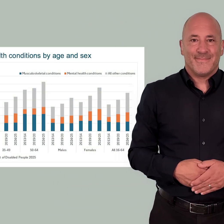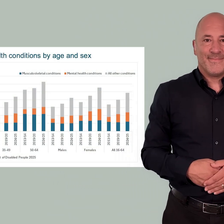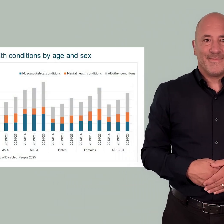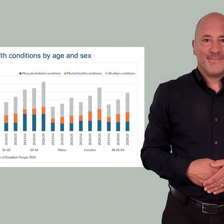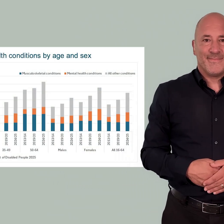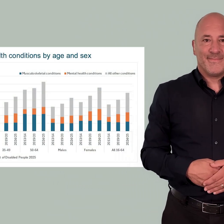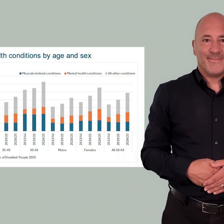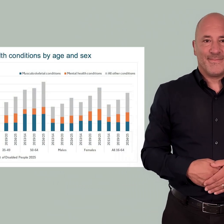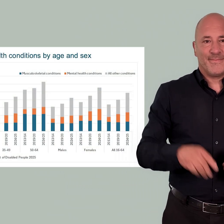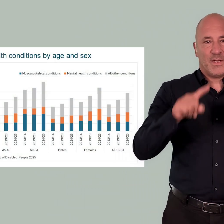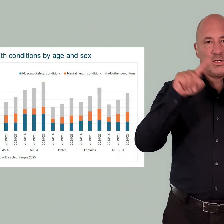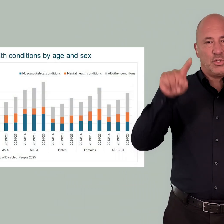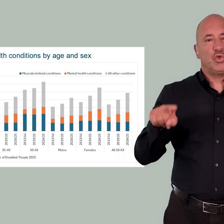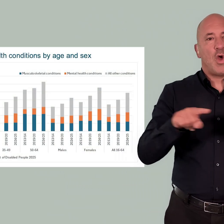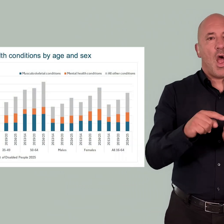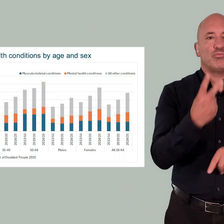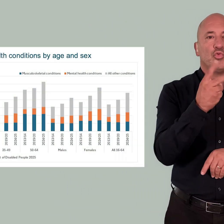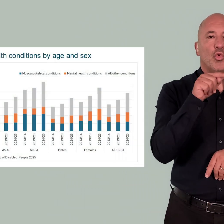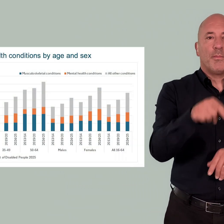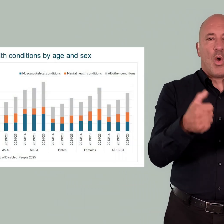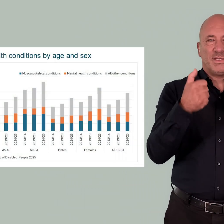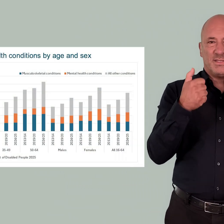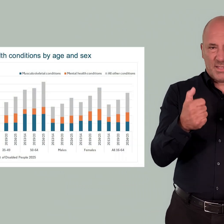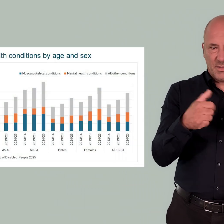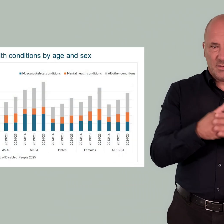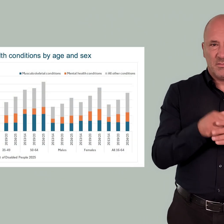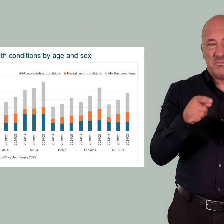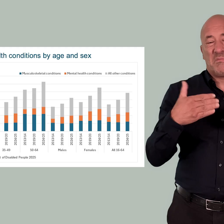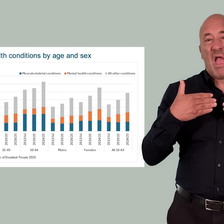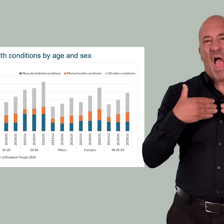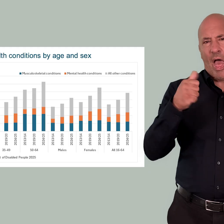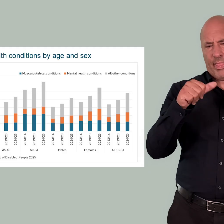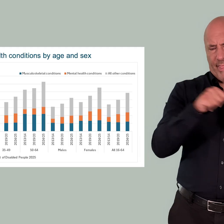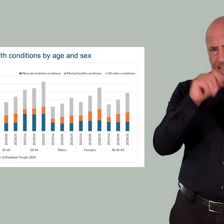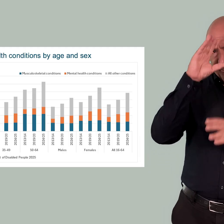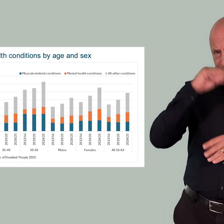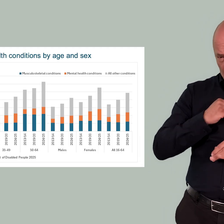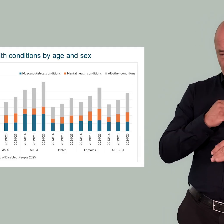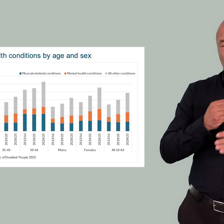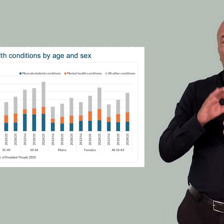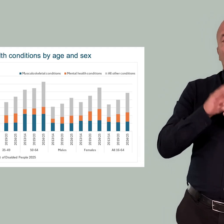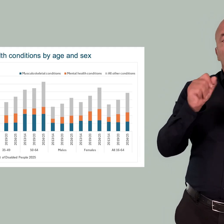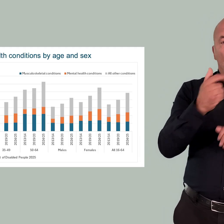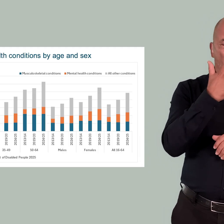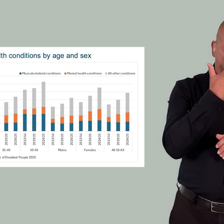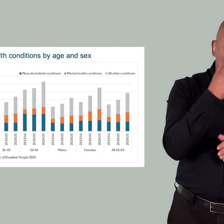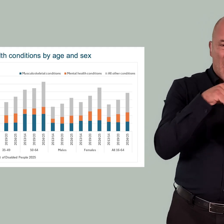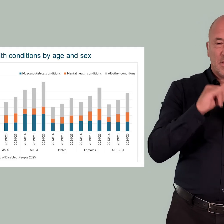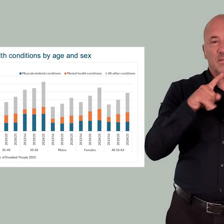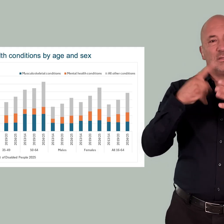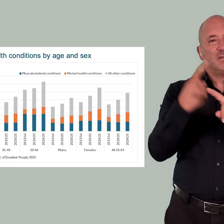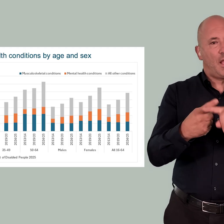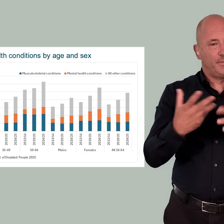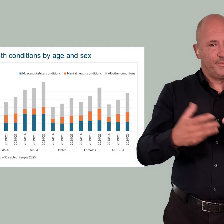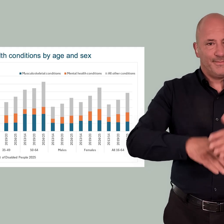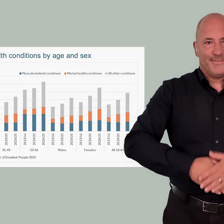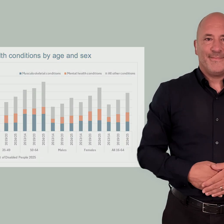Chart 2.6: Reported health conditions by age and sex